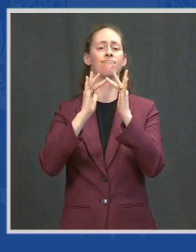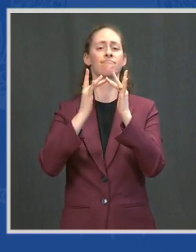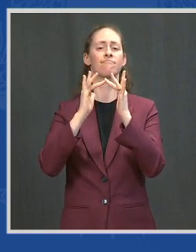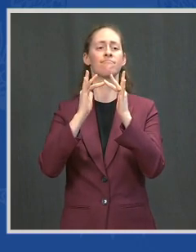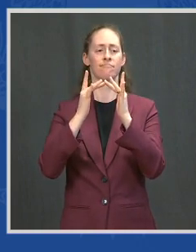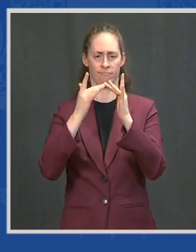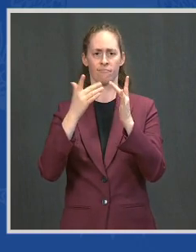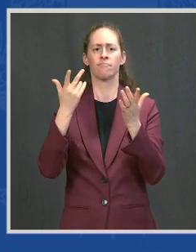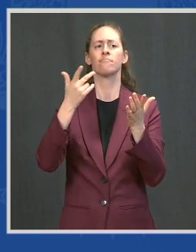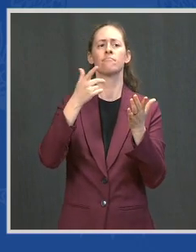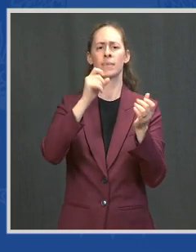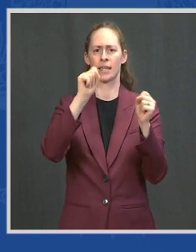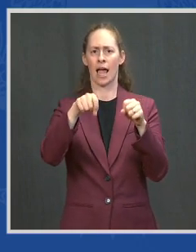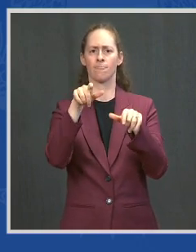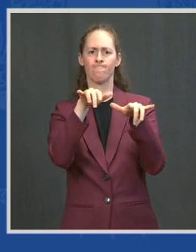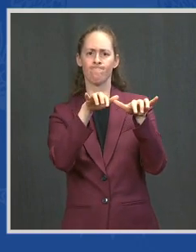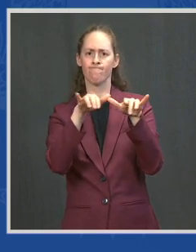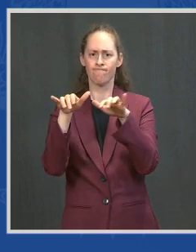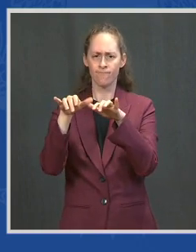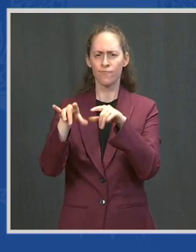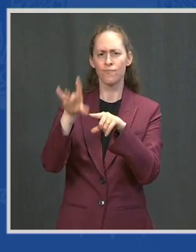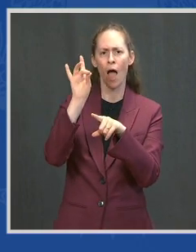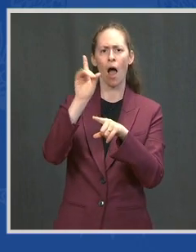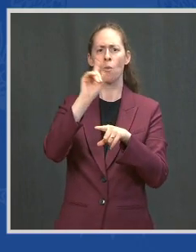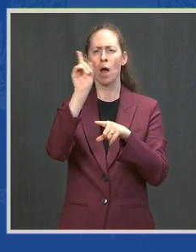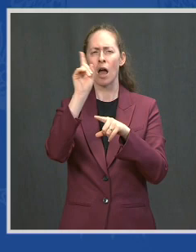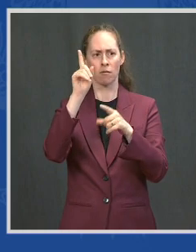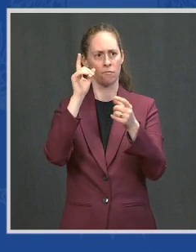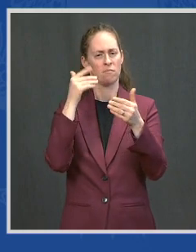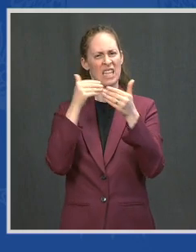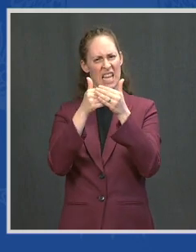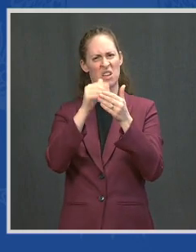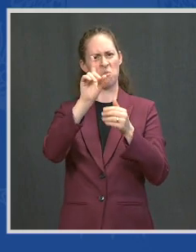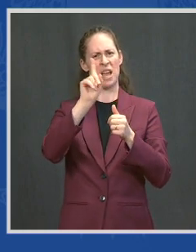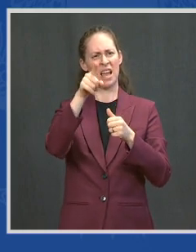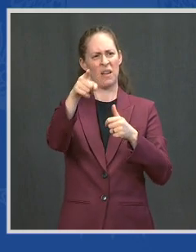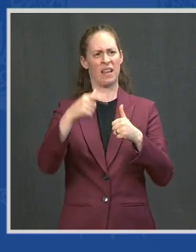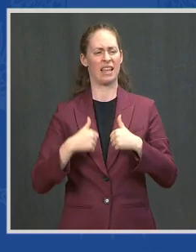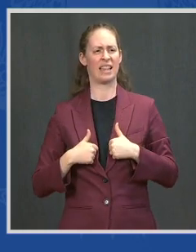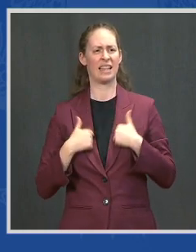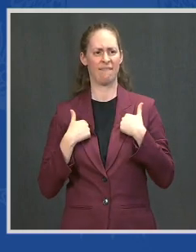closest to you. That site is vaccines.gov.